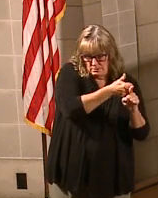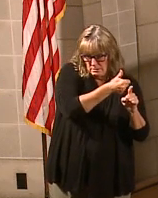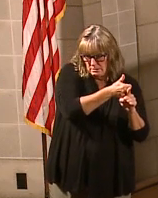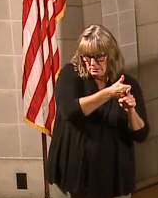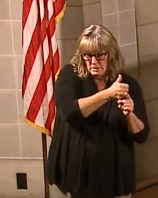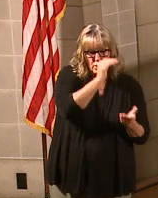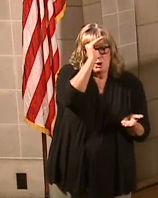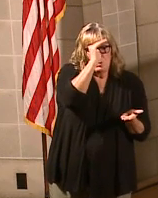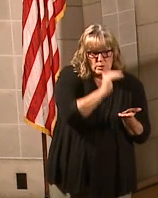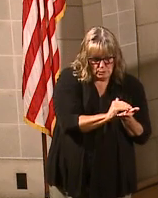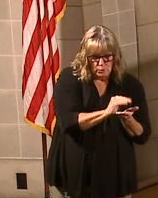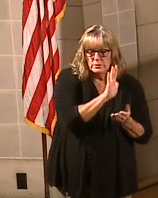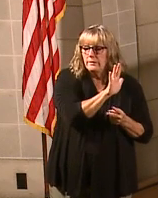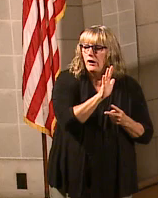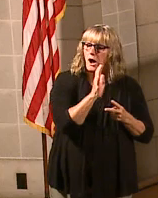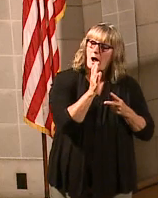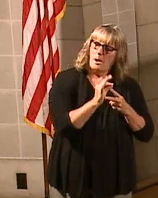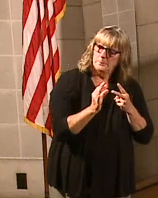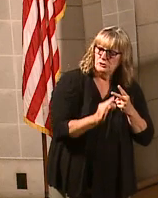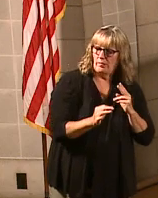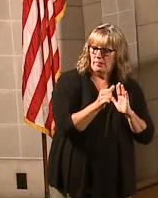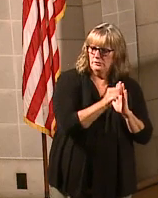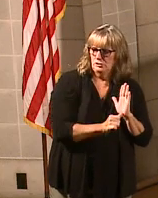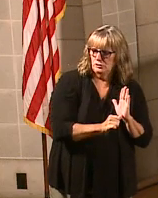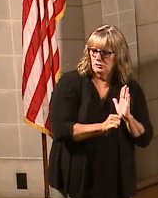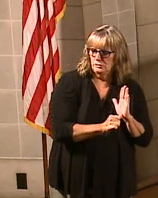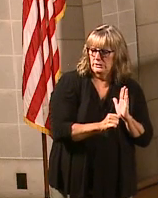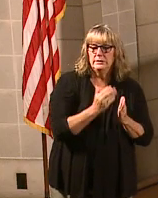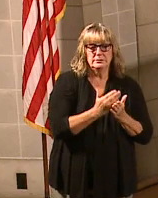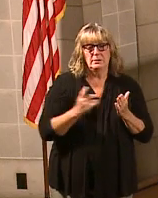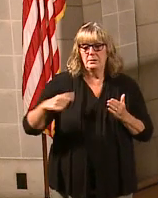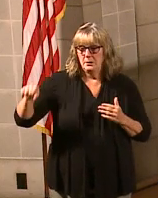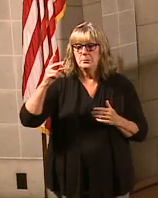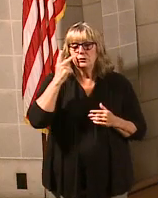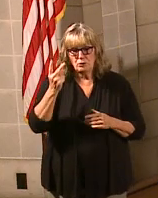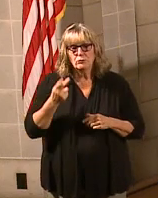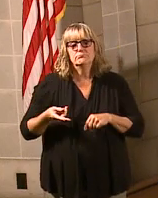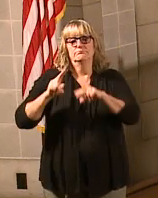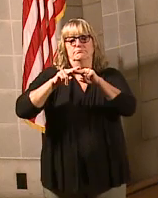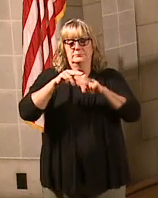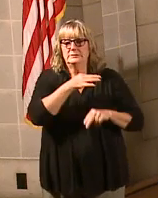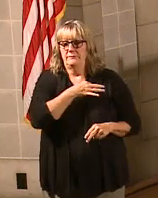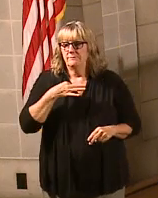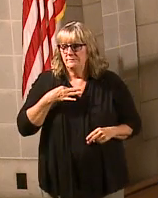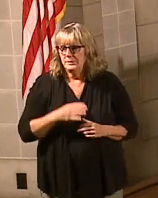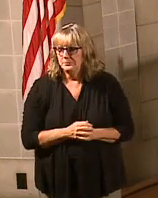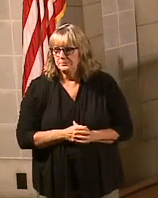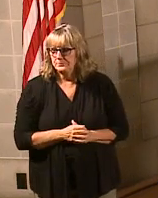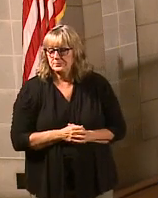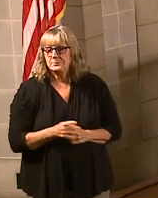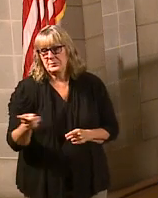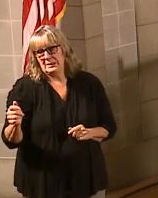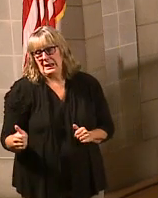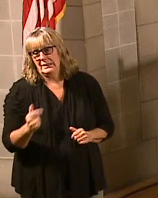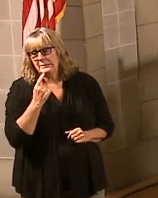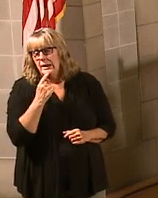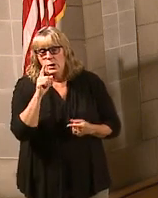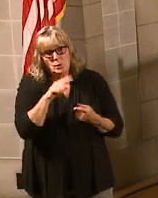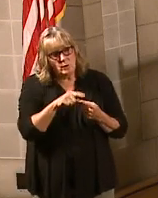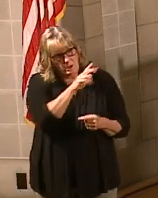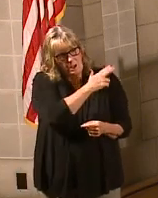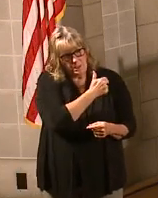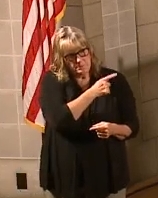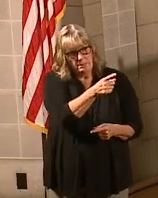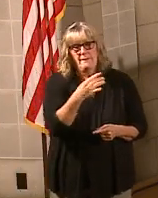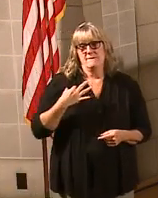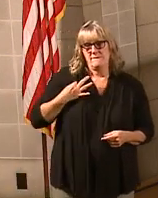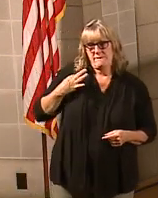HAVE YOU HEARD ANYTHING